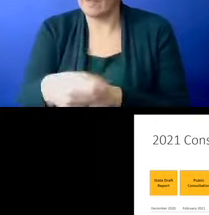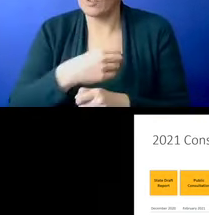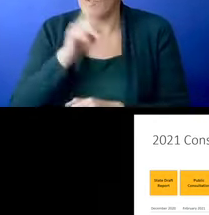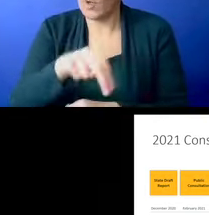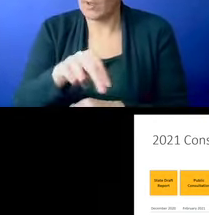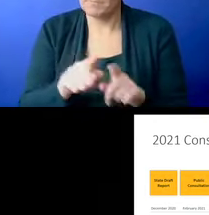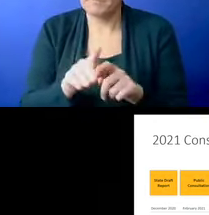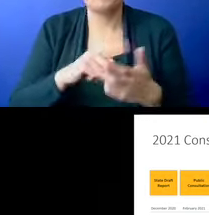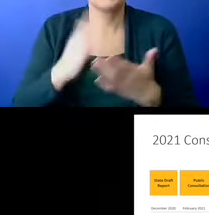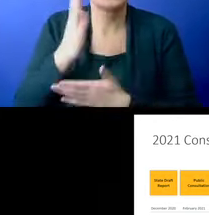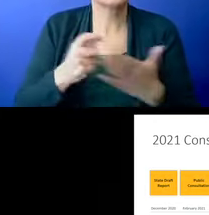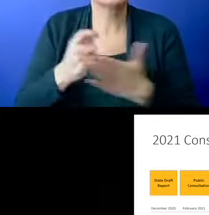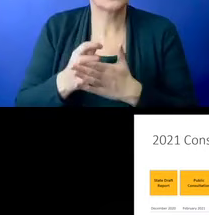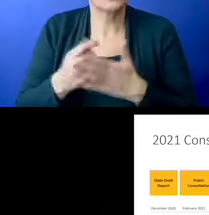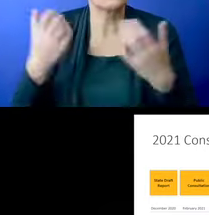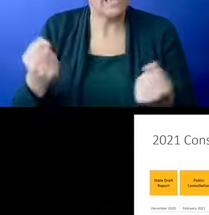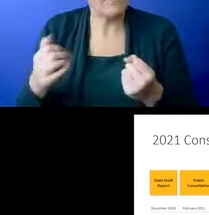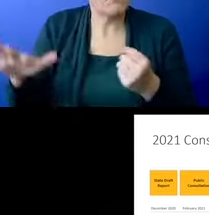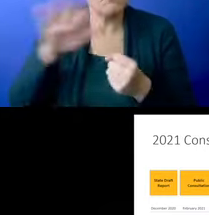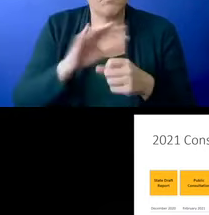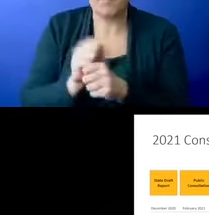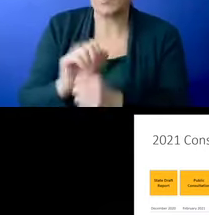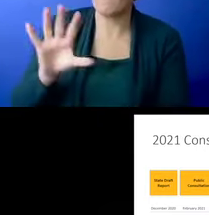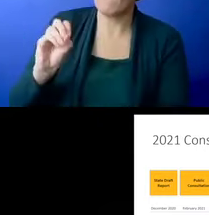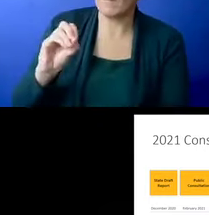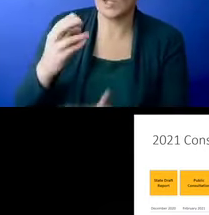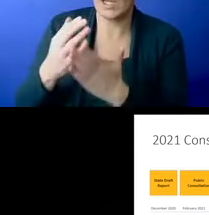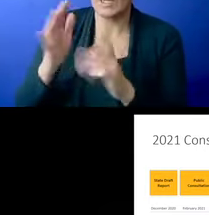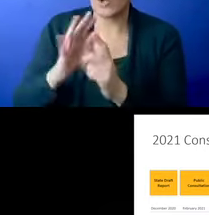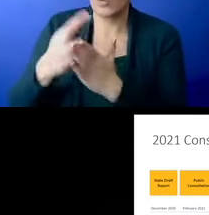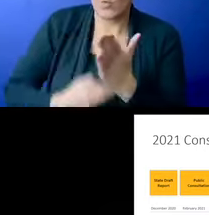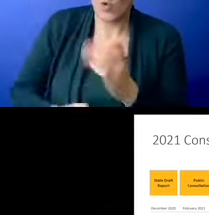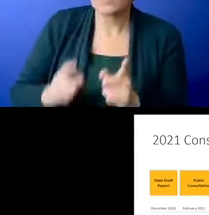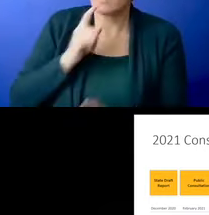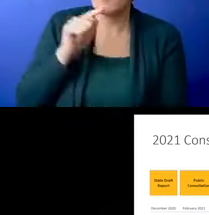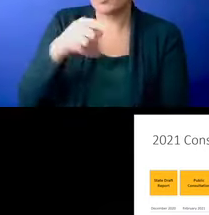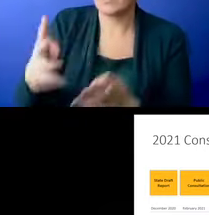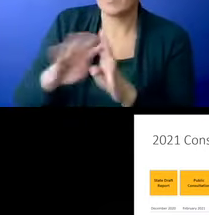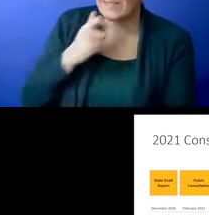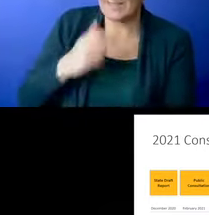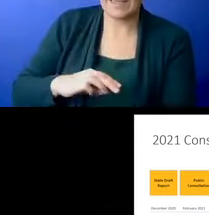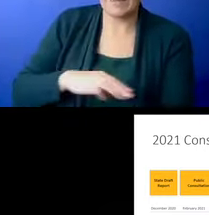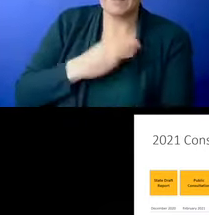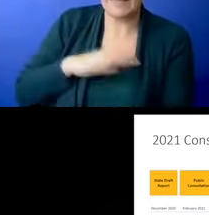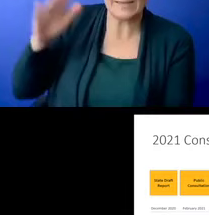Sometimes, there are up to 50 shadow reports, but the UN Committee prefers that there are fewer,